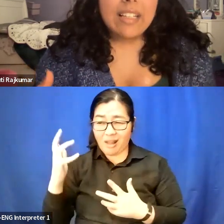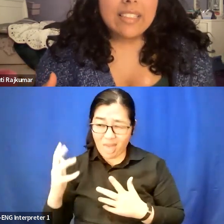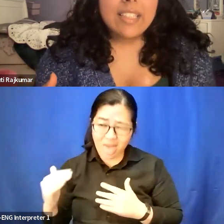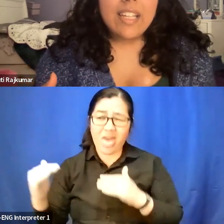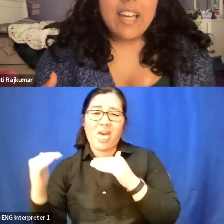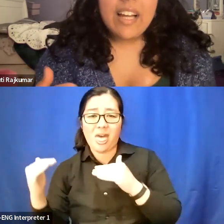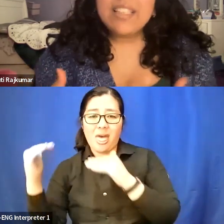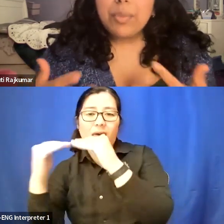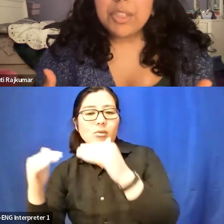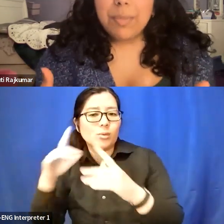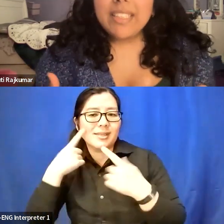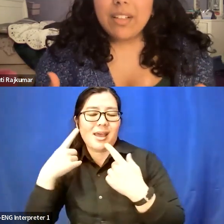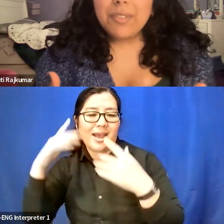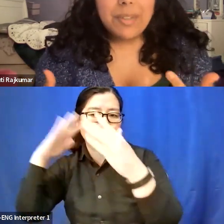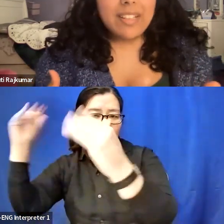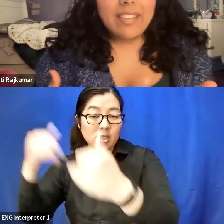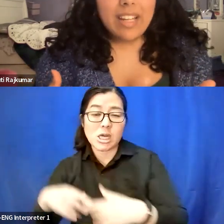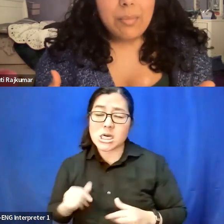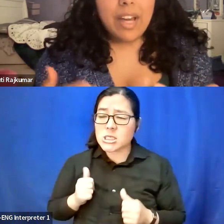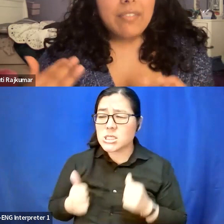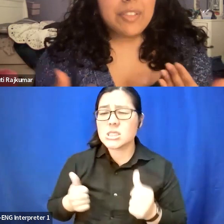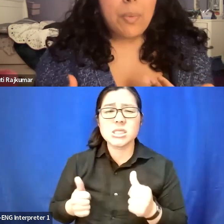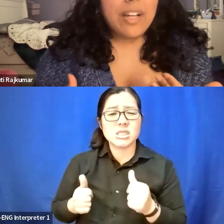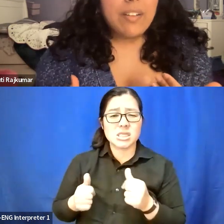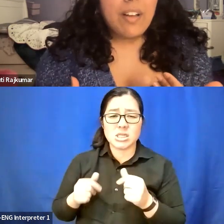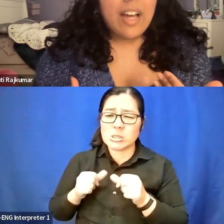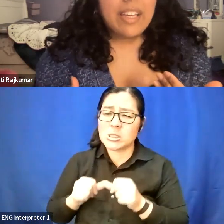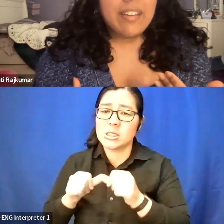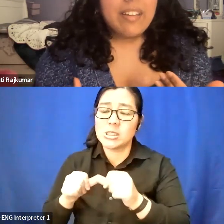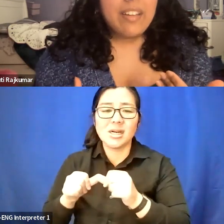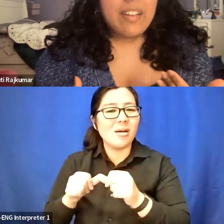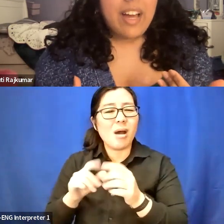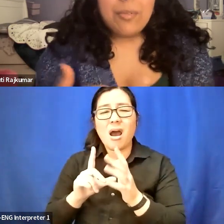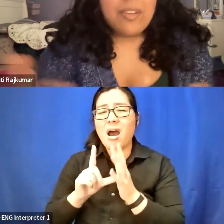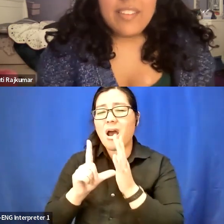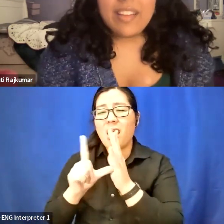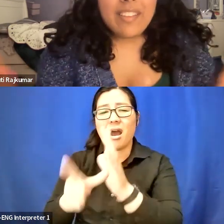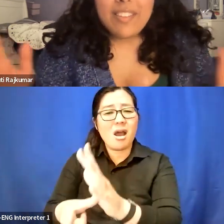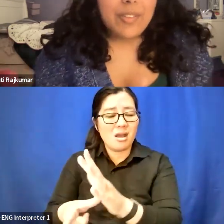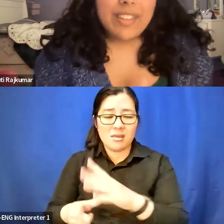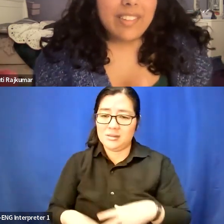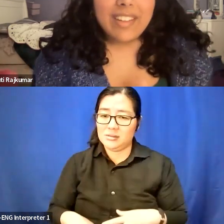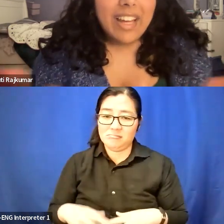and I did push myself to an extent, but after a while, I realized like this just isn't it.